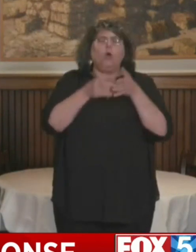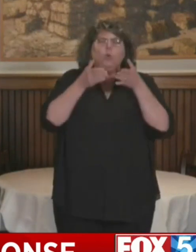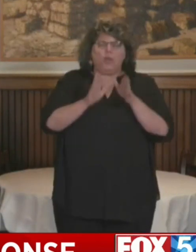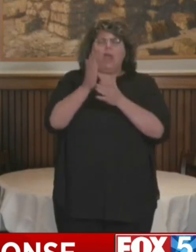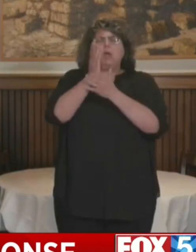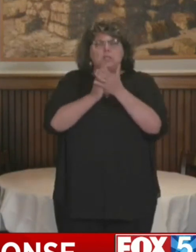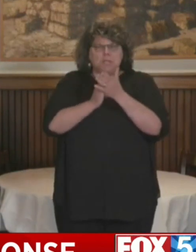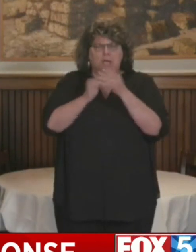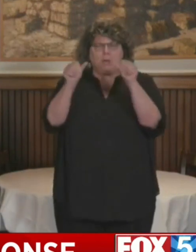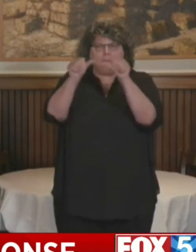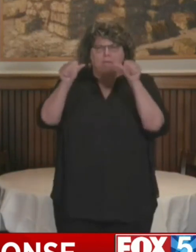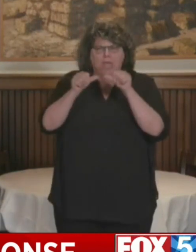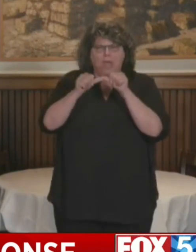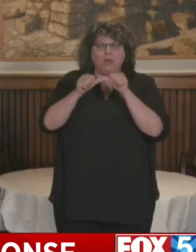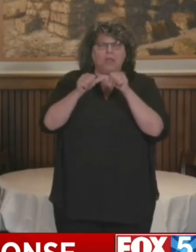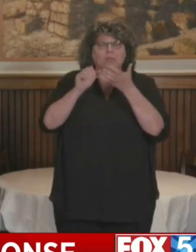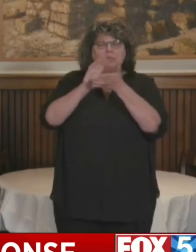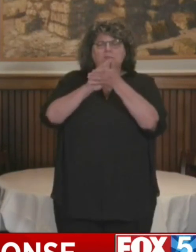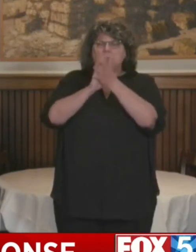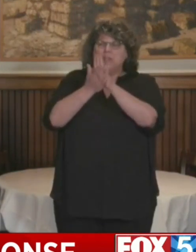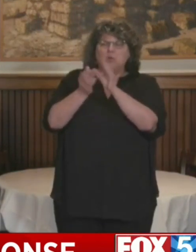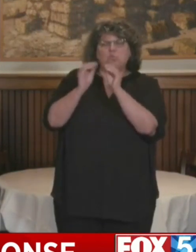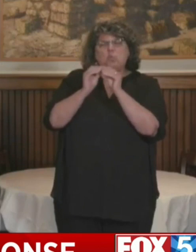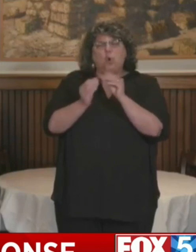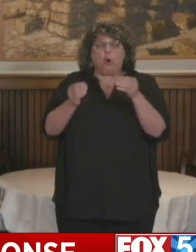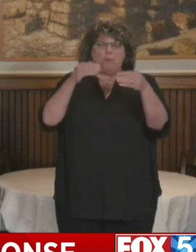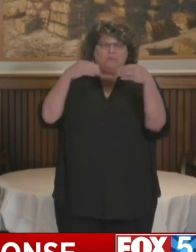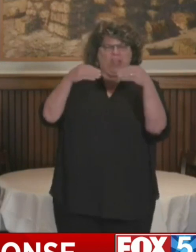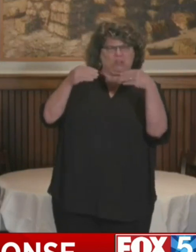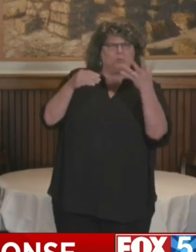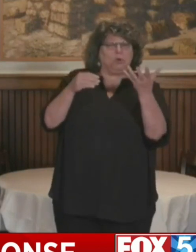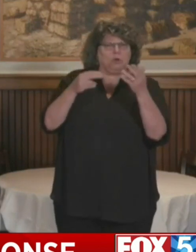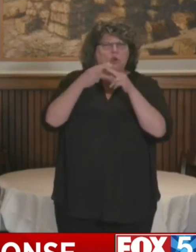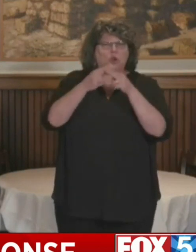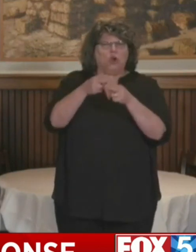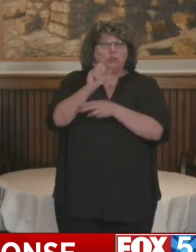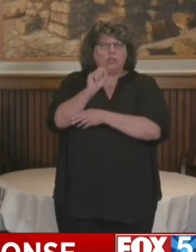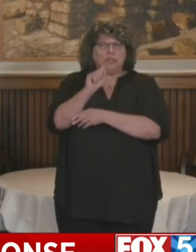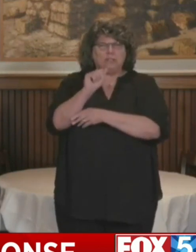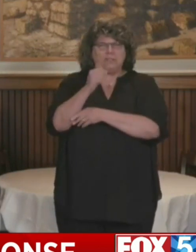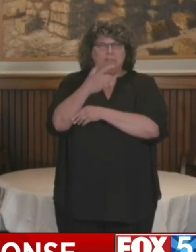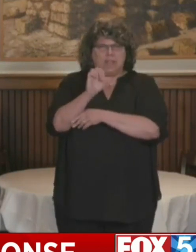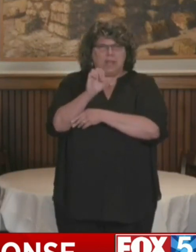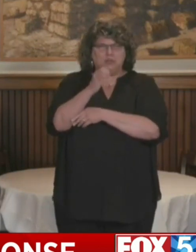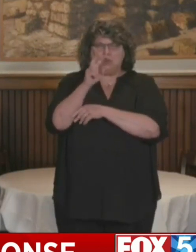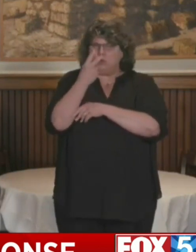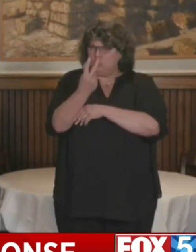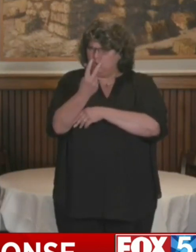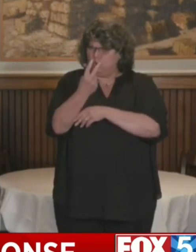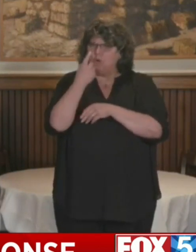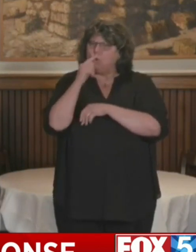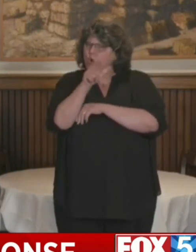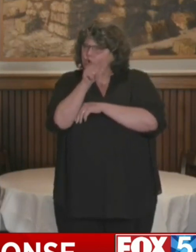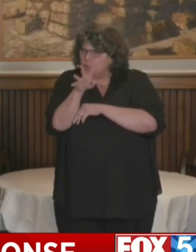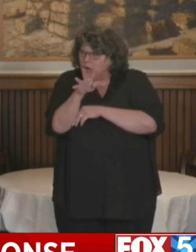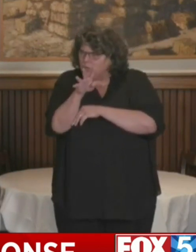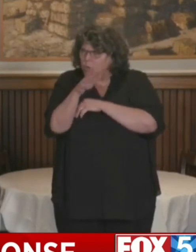AND AS A CONSEQUENCE. THE MODIFICATIONS THAT WE MADE STATEWIDE WE ALLOWED FOR FURTHER MODIFICATION INTO WHAT